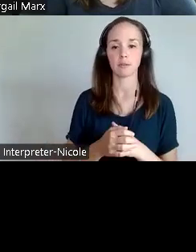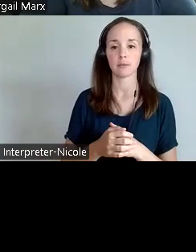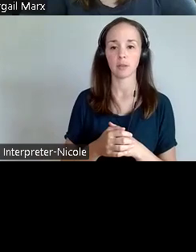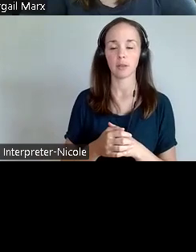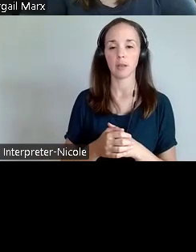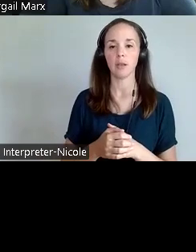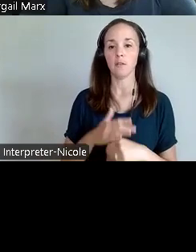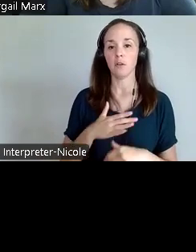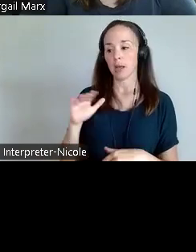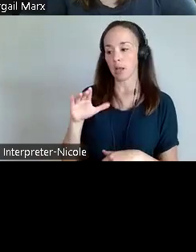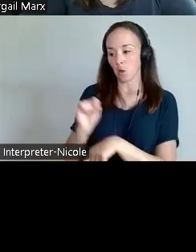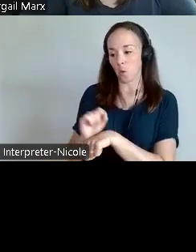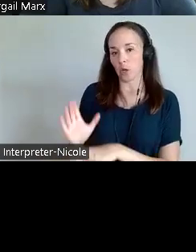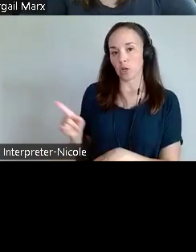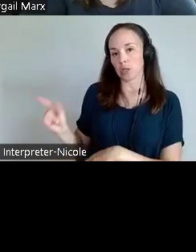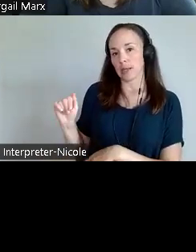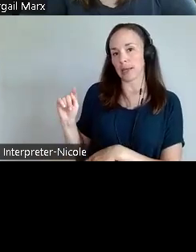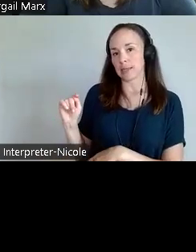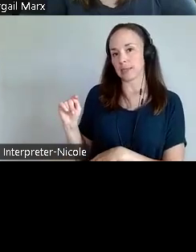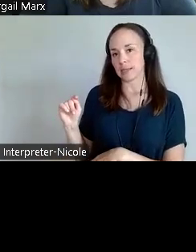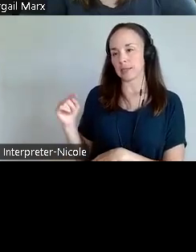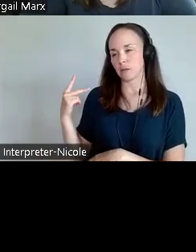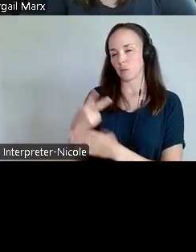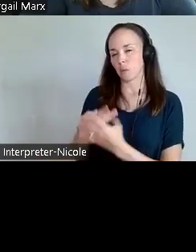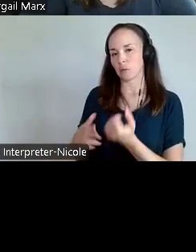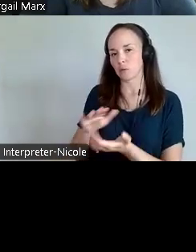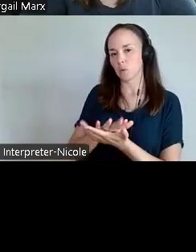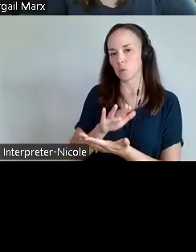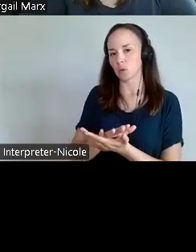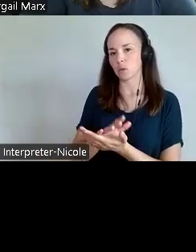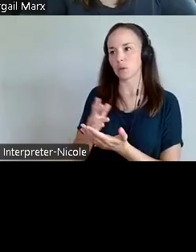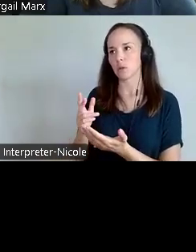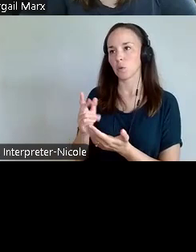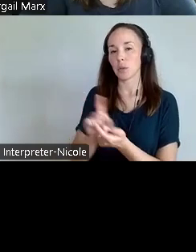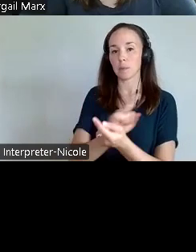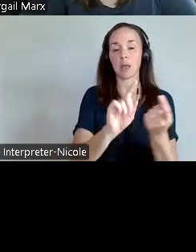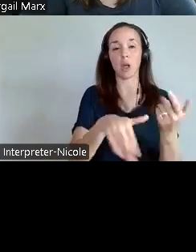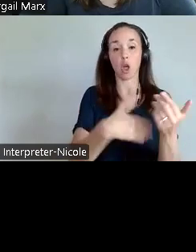AT in the schools with me, her and I both met with all of our county case workers and talked to